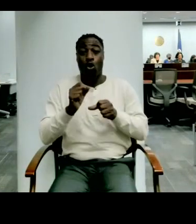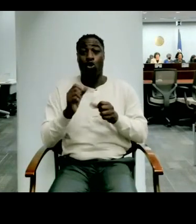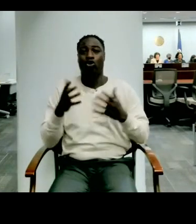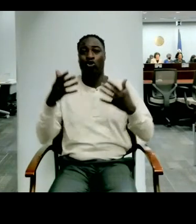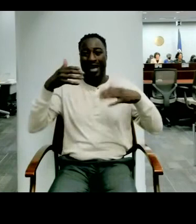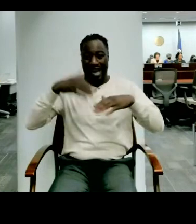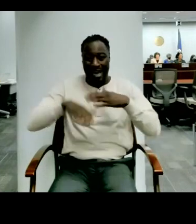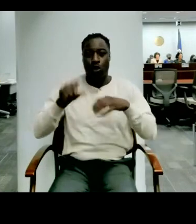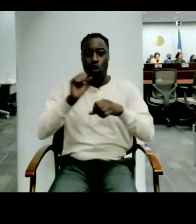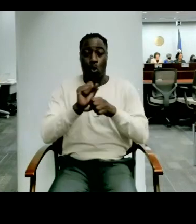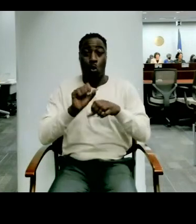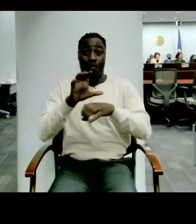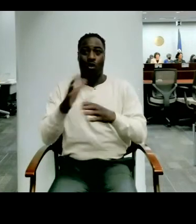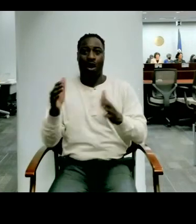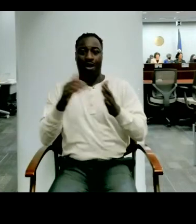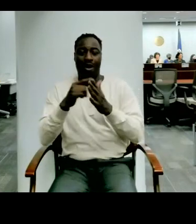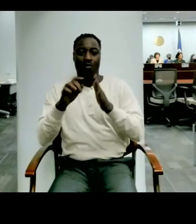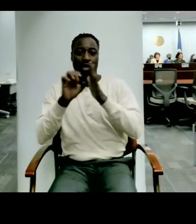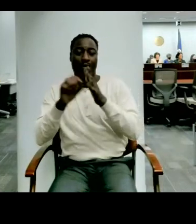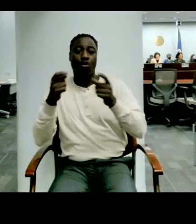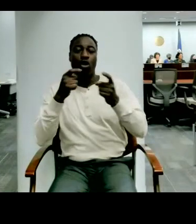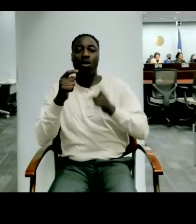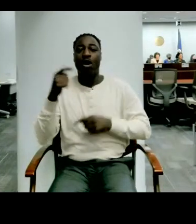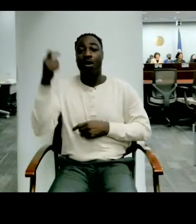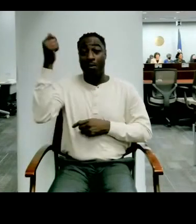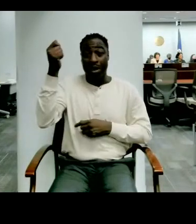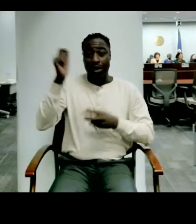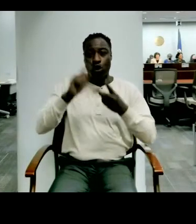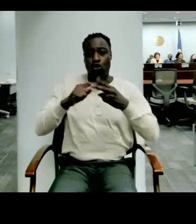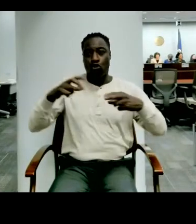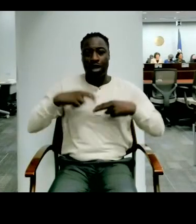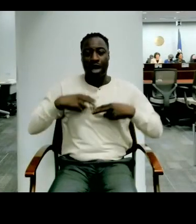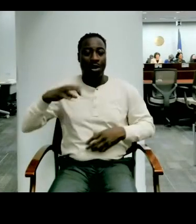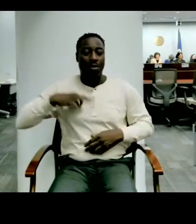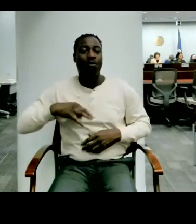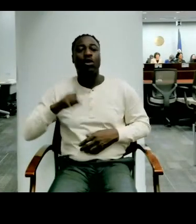For example, the treatment of pensions or retirement benefits should be reimagined